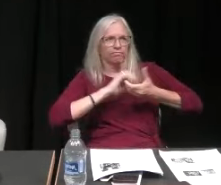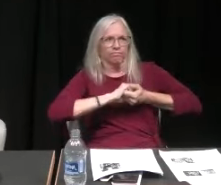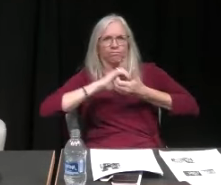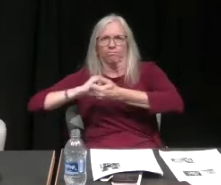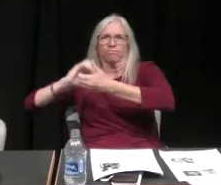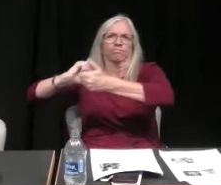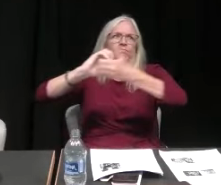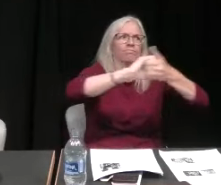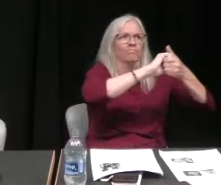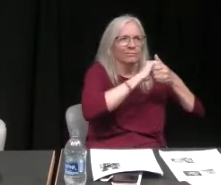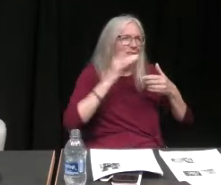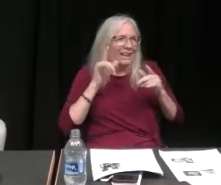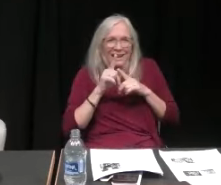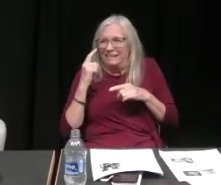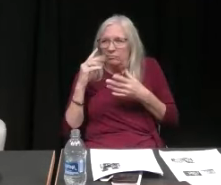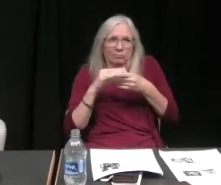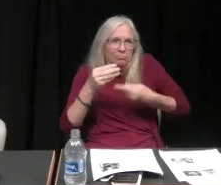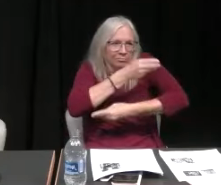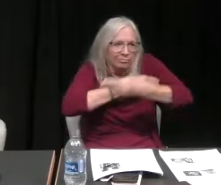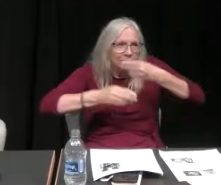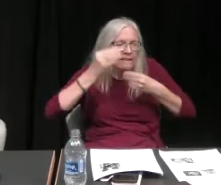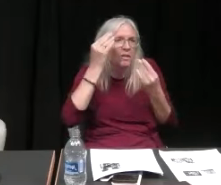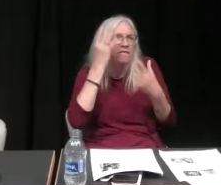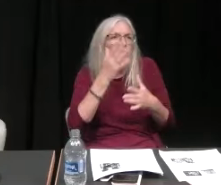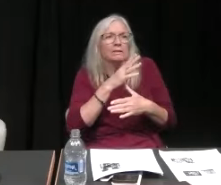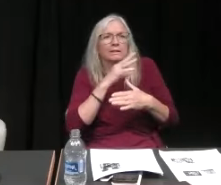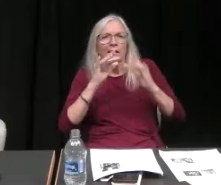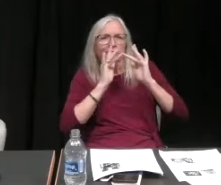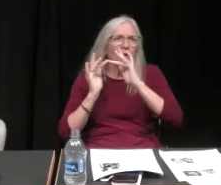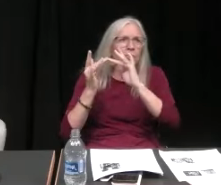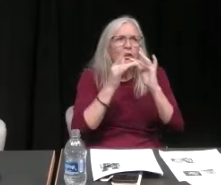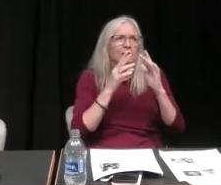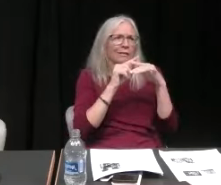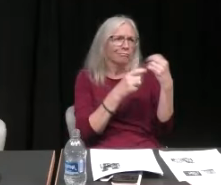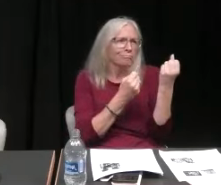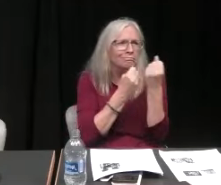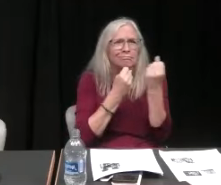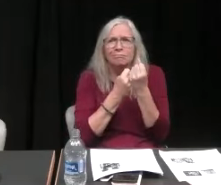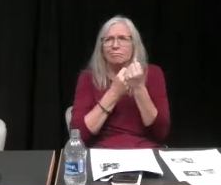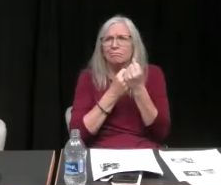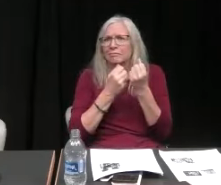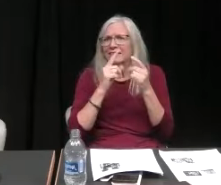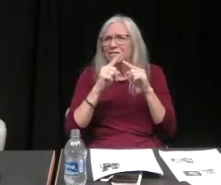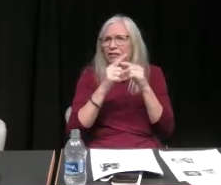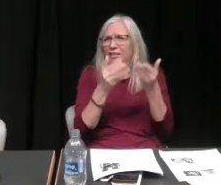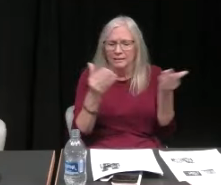really connected ACR Ross our nation so like uh Eileen and Donna mentioned about being a